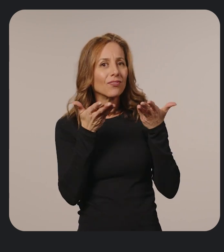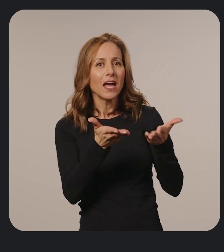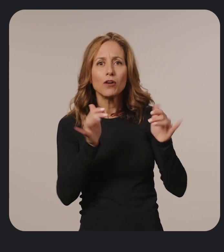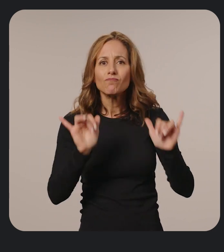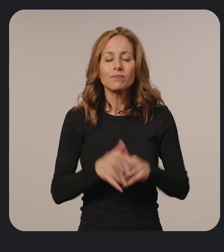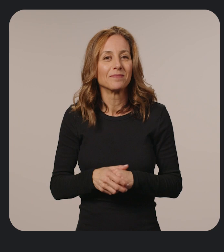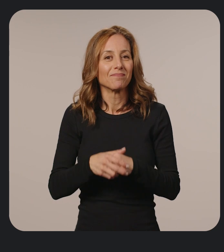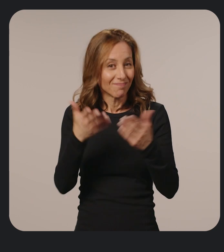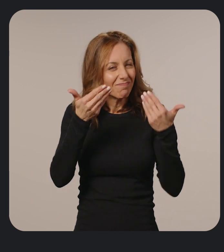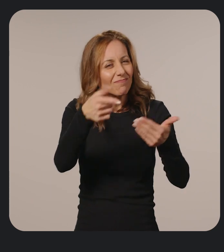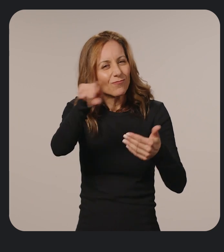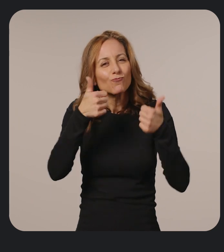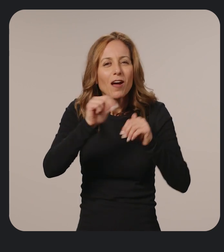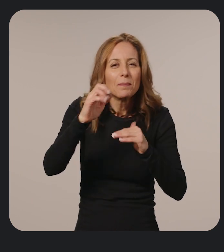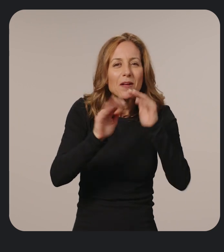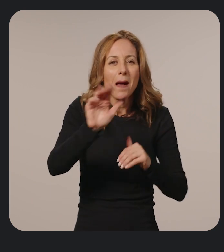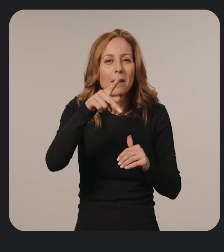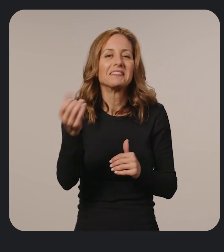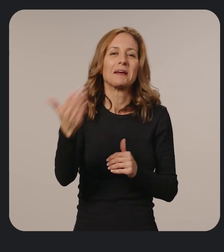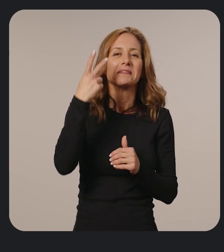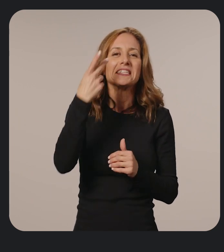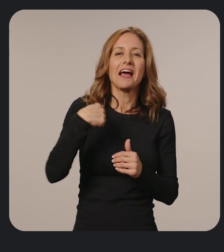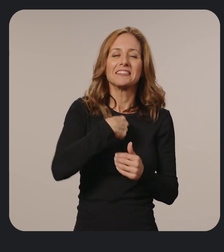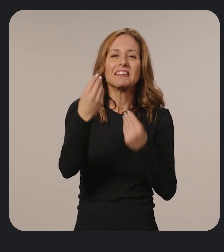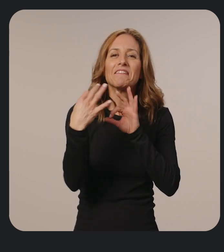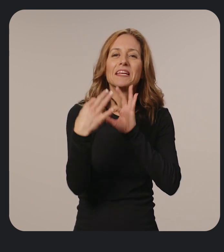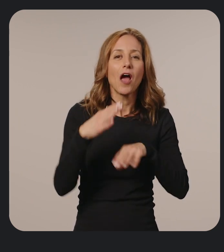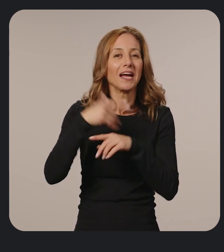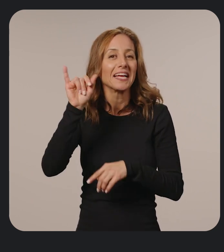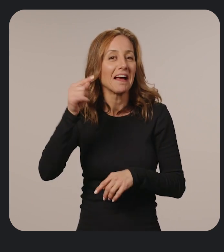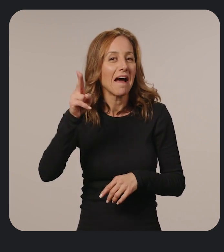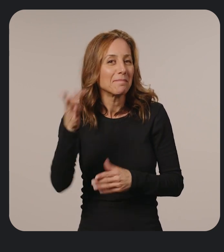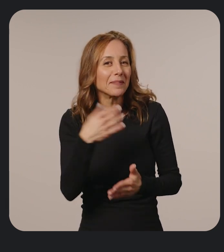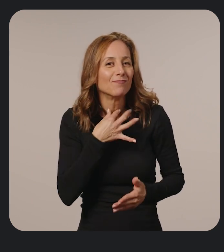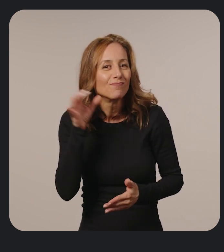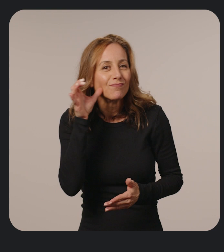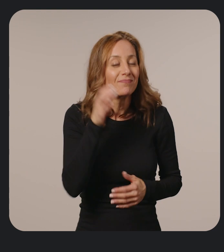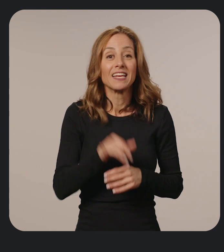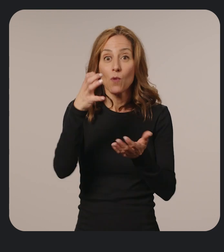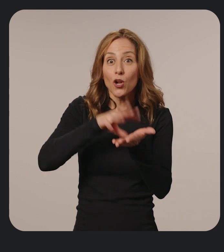and those benefits will be there. Have a go at rebuilding your apps and come back and see us with your feedback on GitHub.